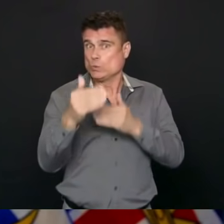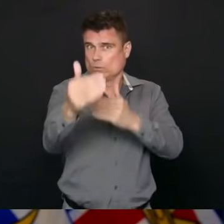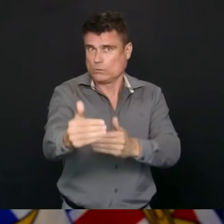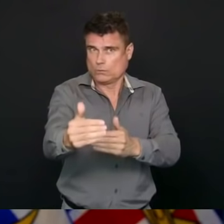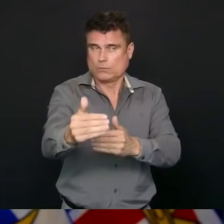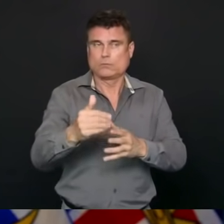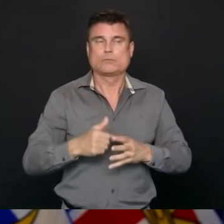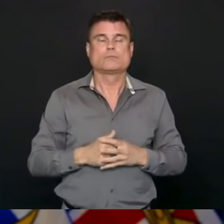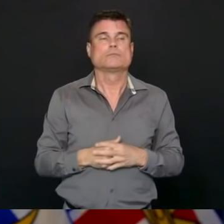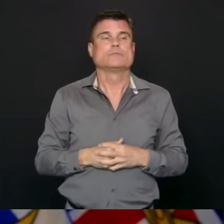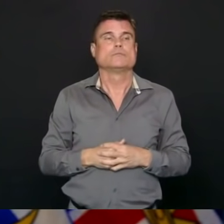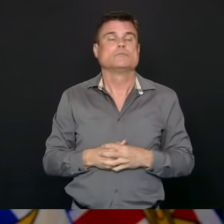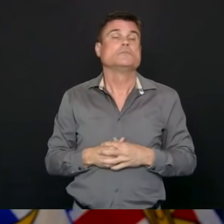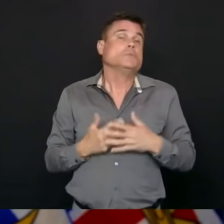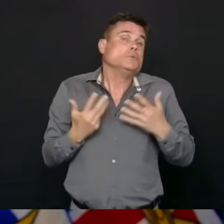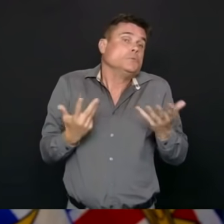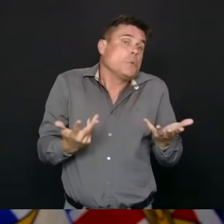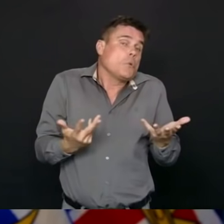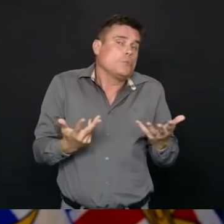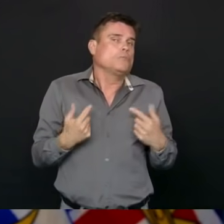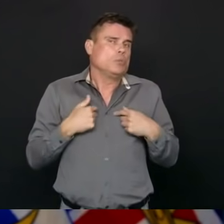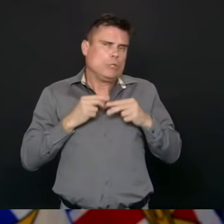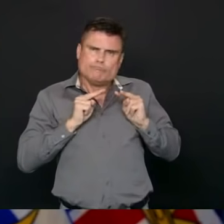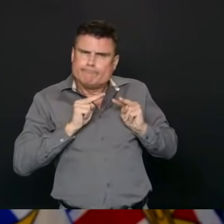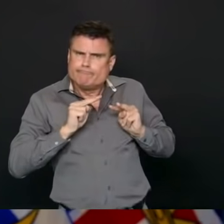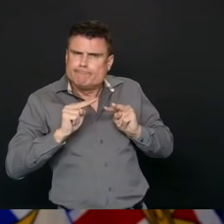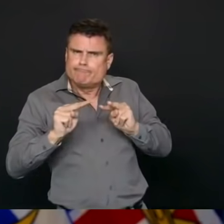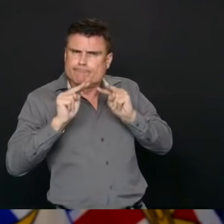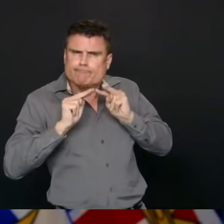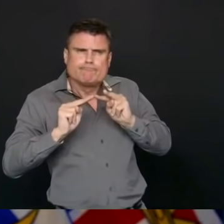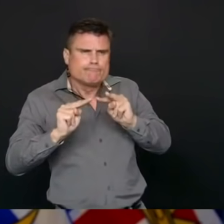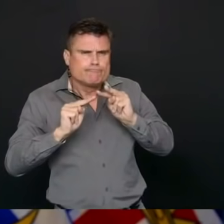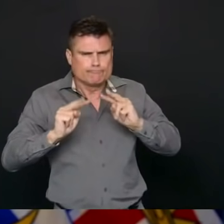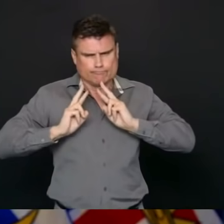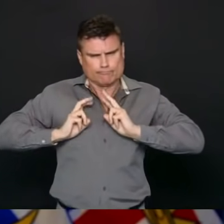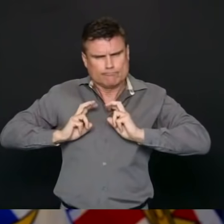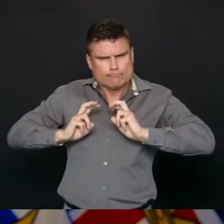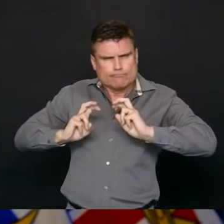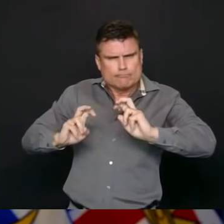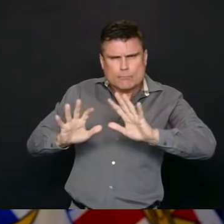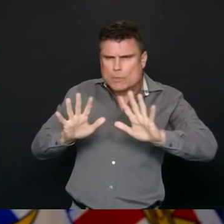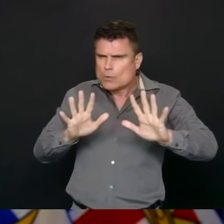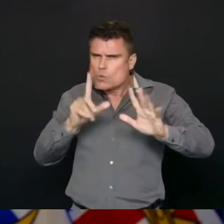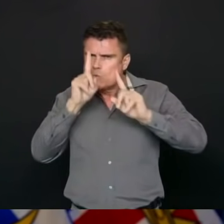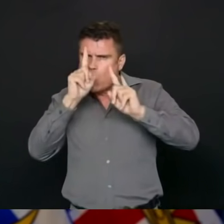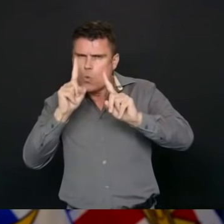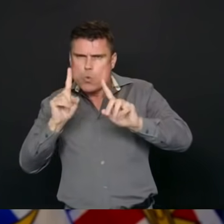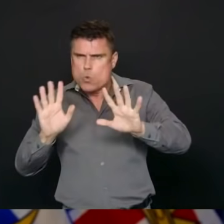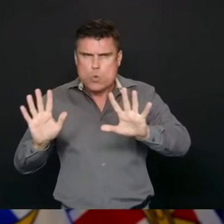if it is not quite here yet, and we will watch carefully to make sure that all we do will continue